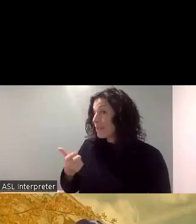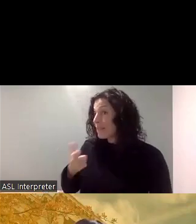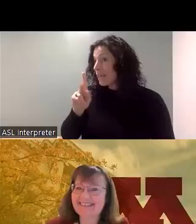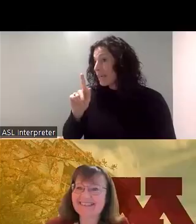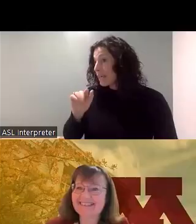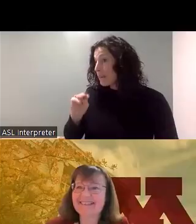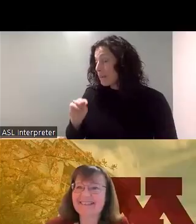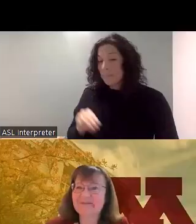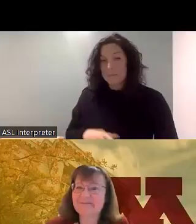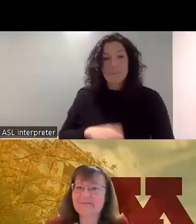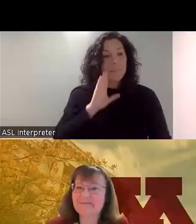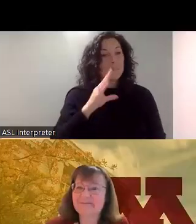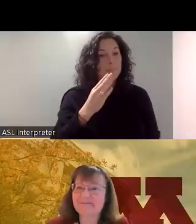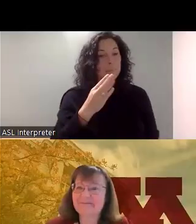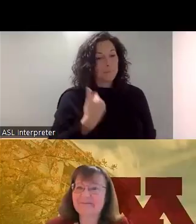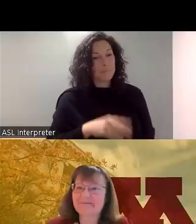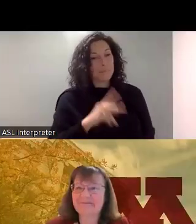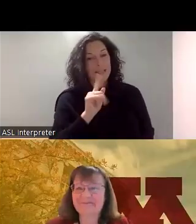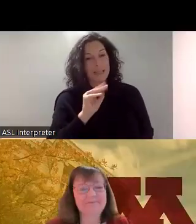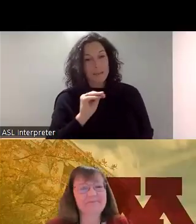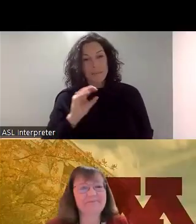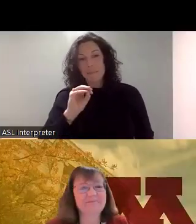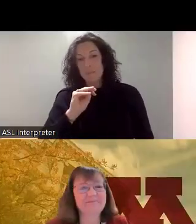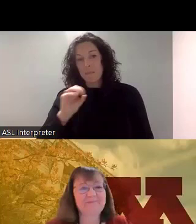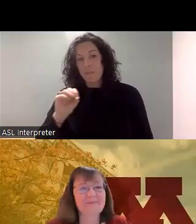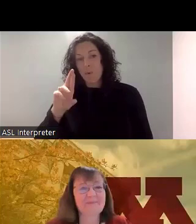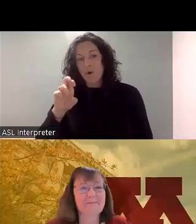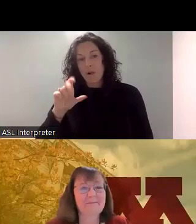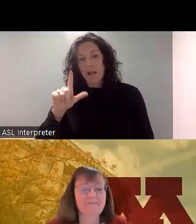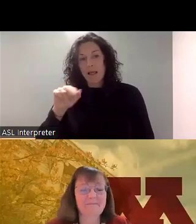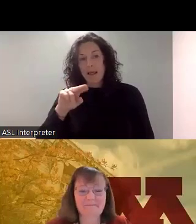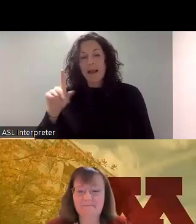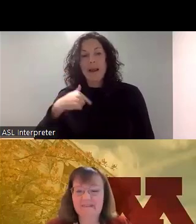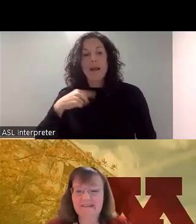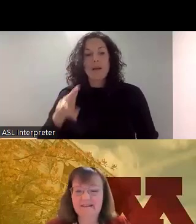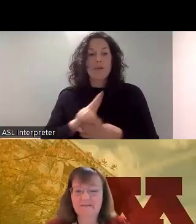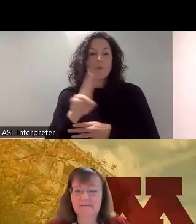Kim Moreland: Hello, everyone. I'm Kim Moreland. I'm from the University of Wisconsin at Madison,